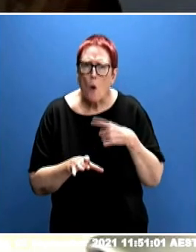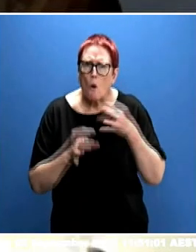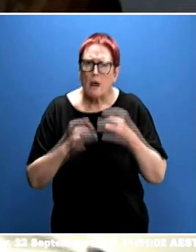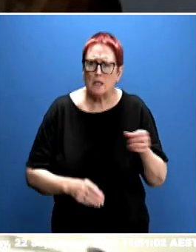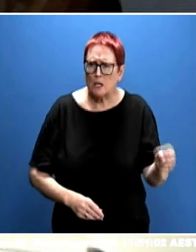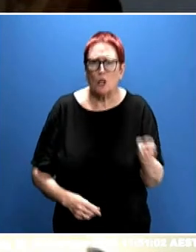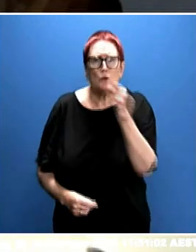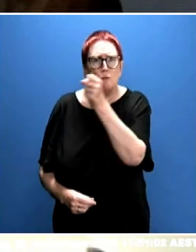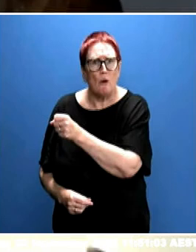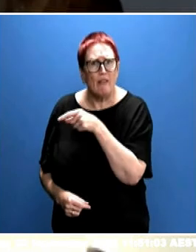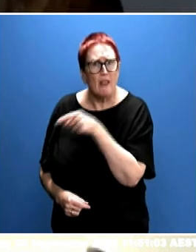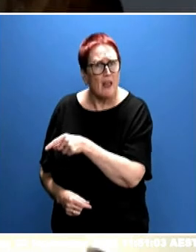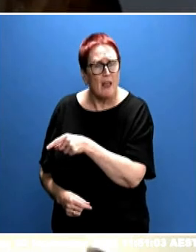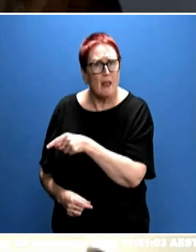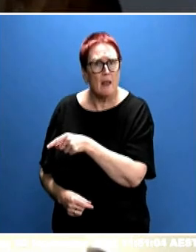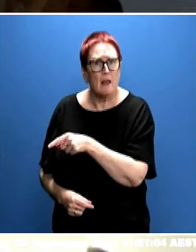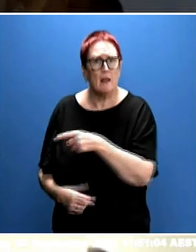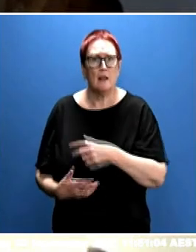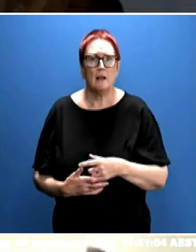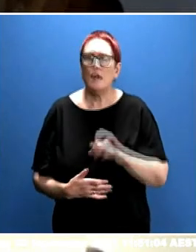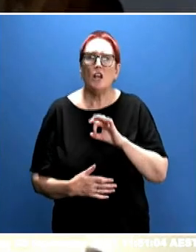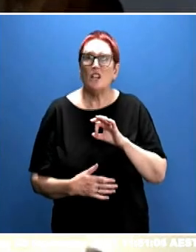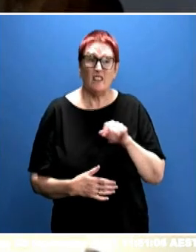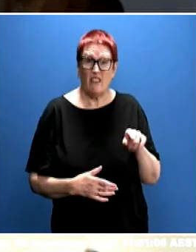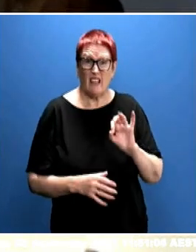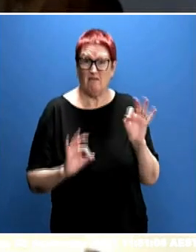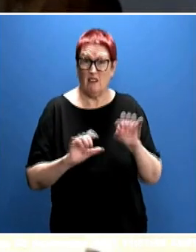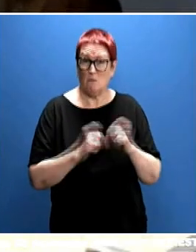might not be the commission of a criminal offence.